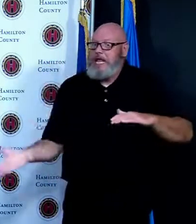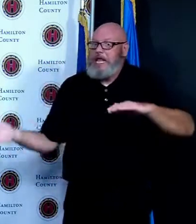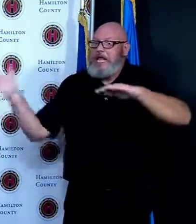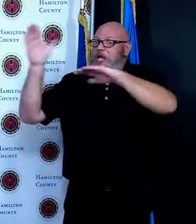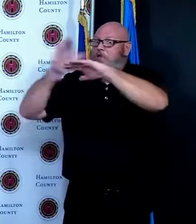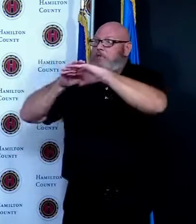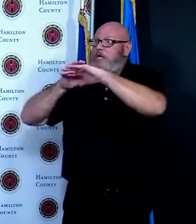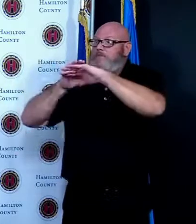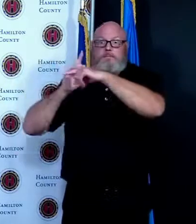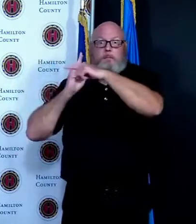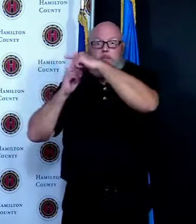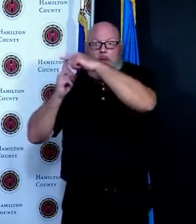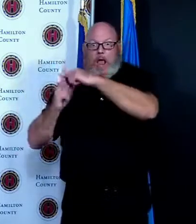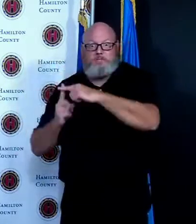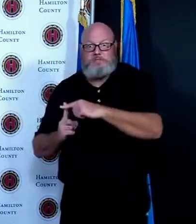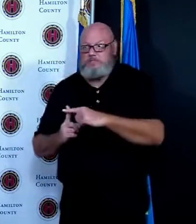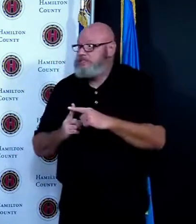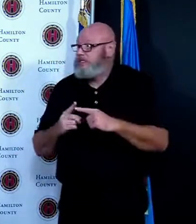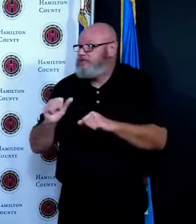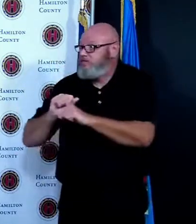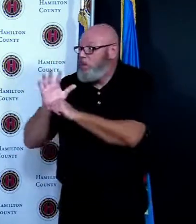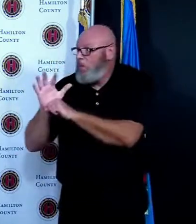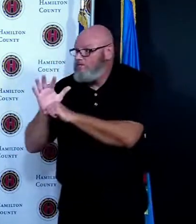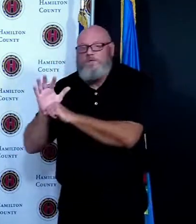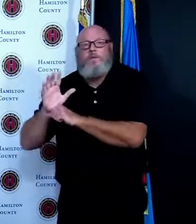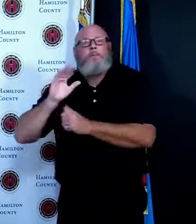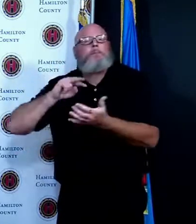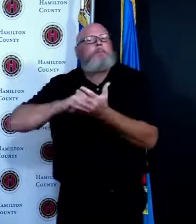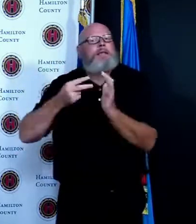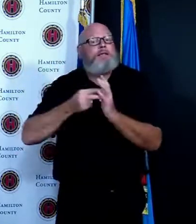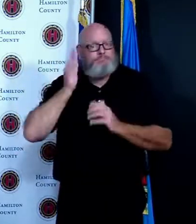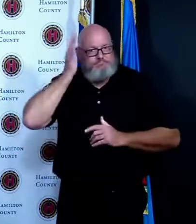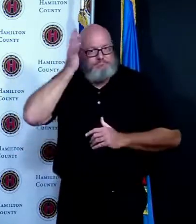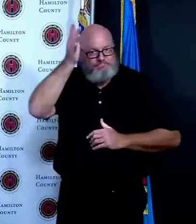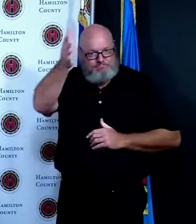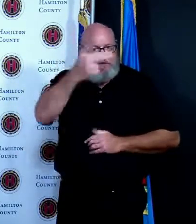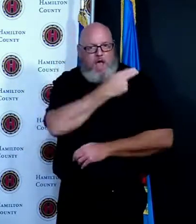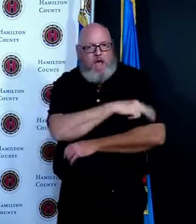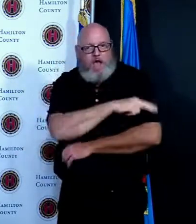because they are a delayed indicator when you look at hospitalizations for the region which